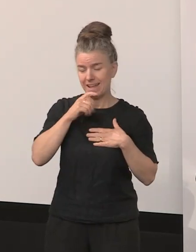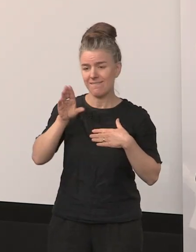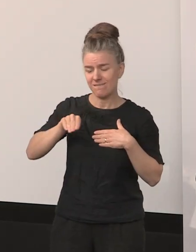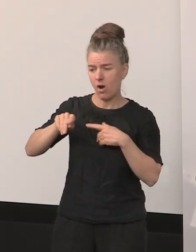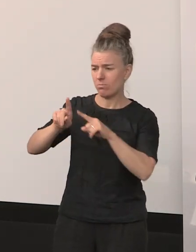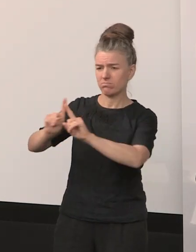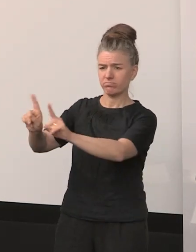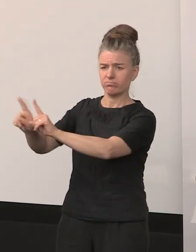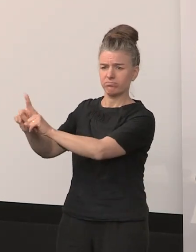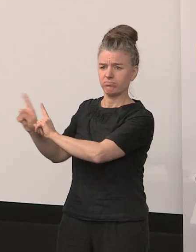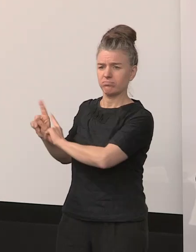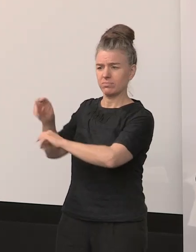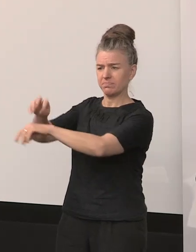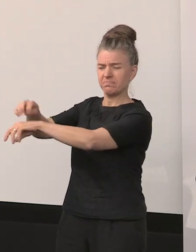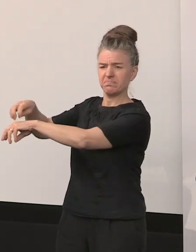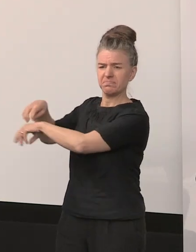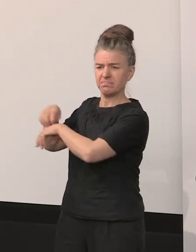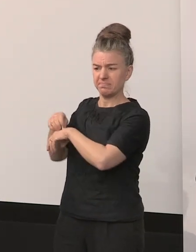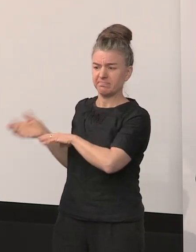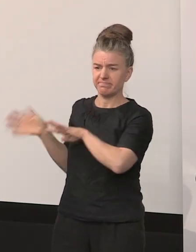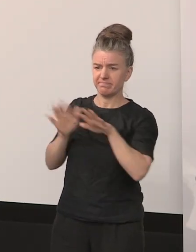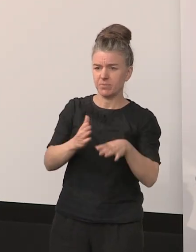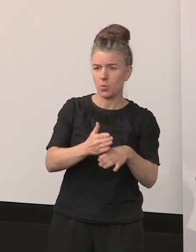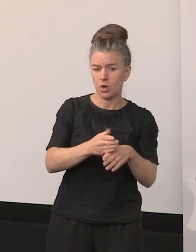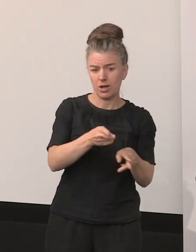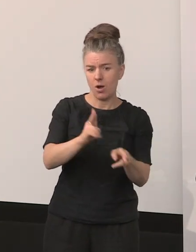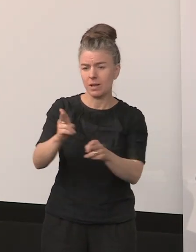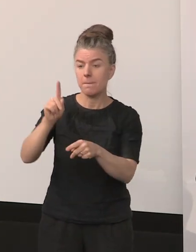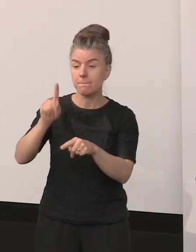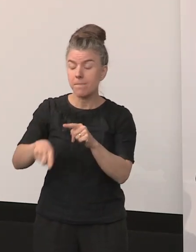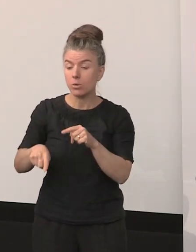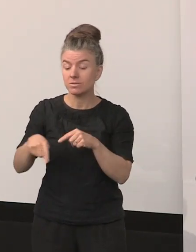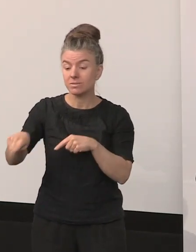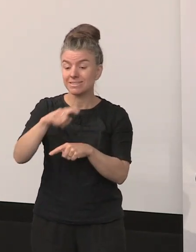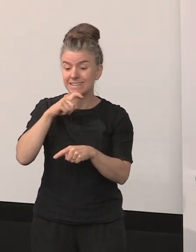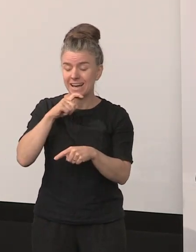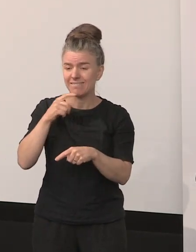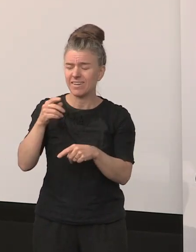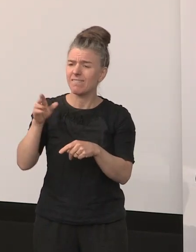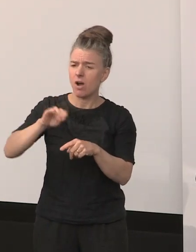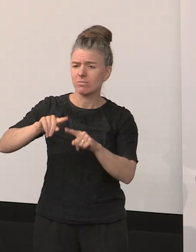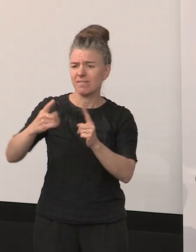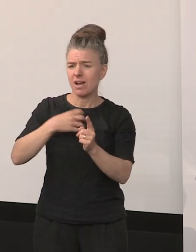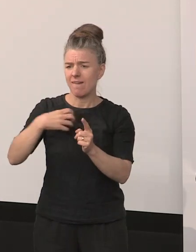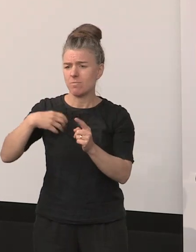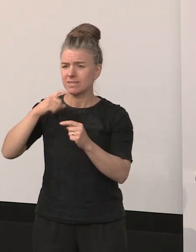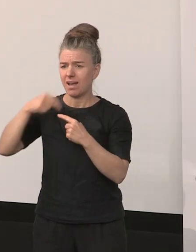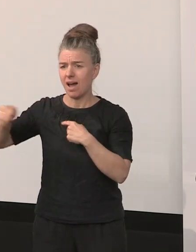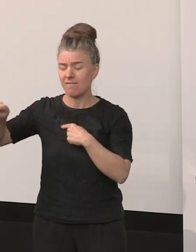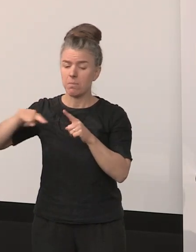the hotels, enforcing the rules, aren't your people? No, they're not our people. They